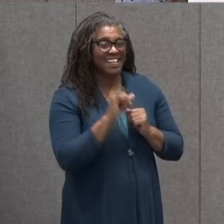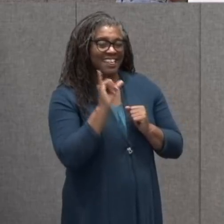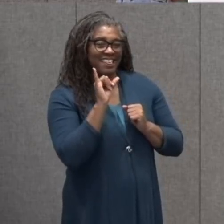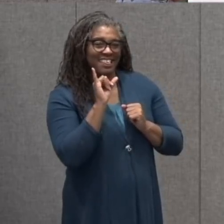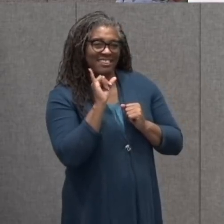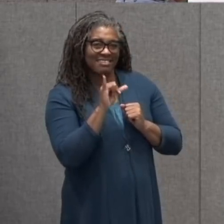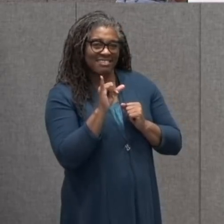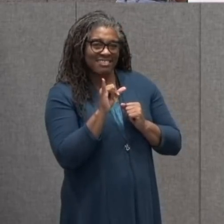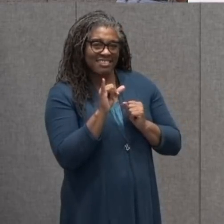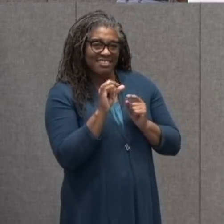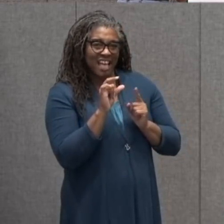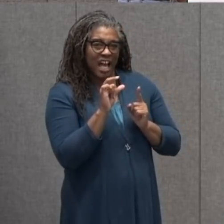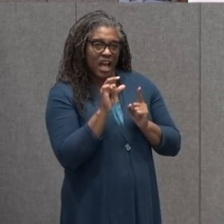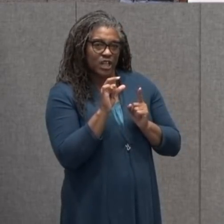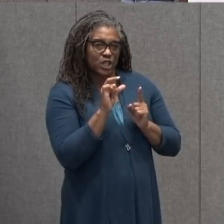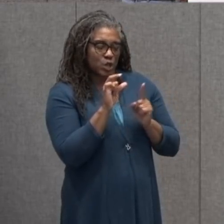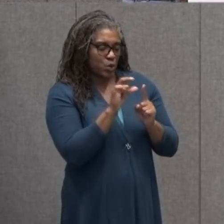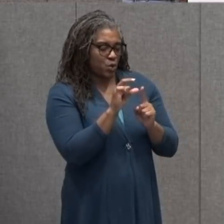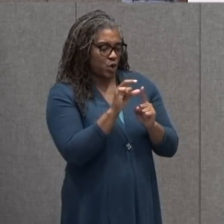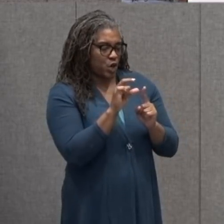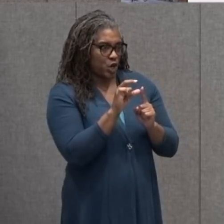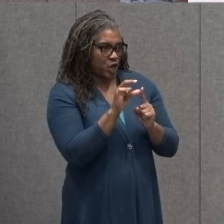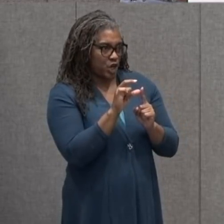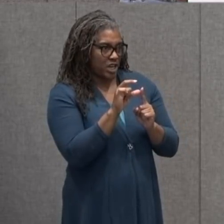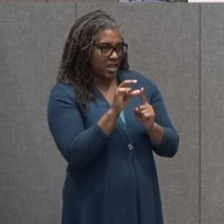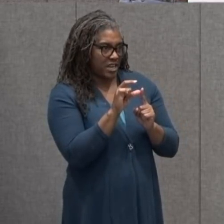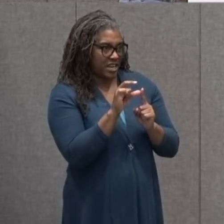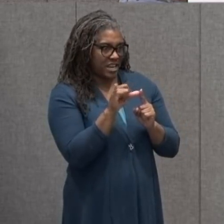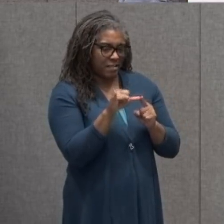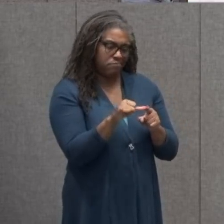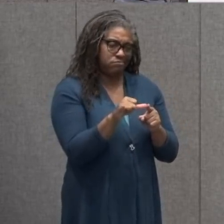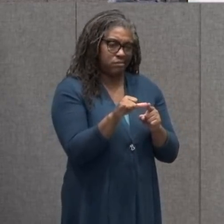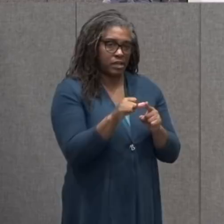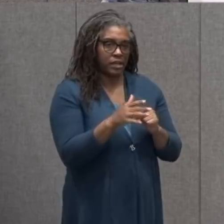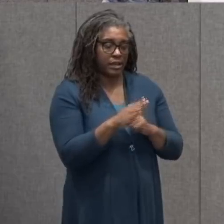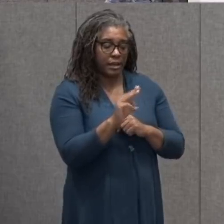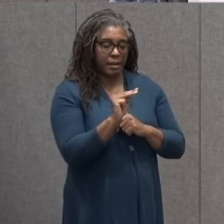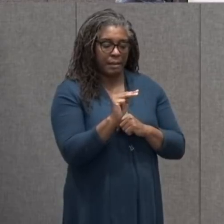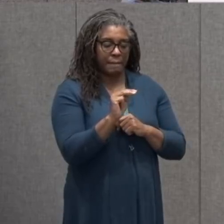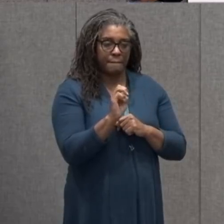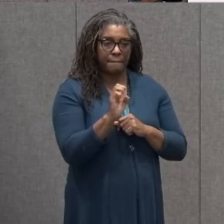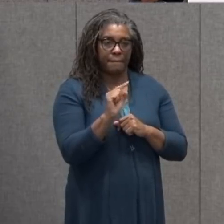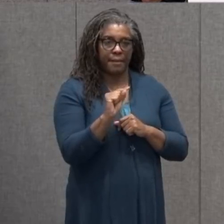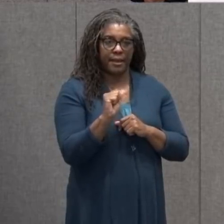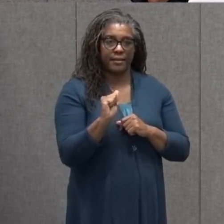I bet this word is metamorphosis. Yes, you got it.